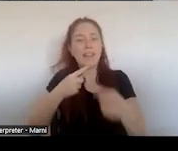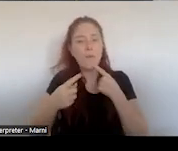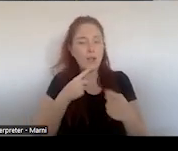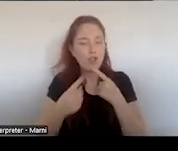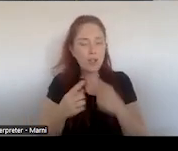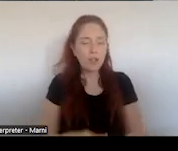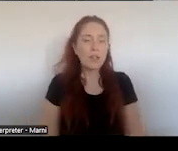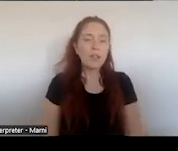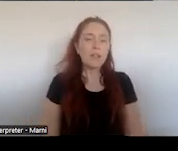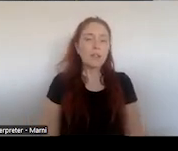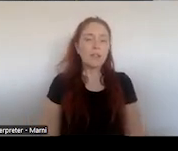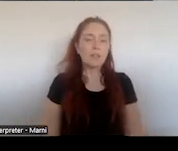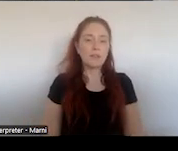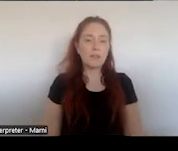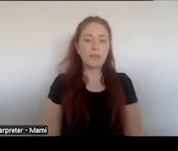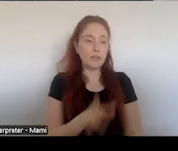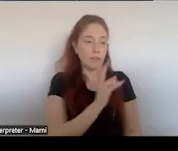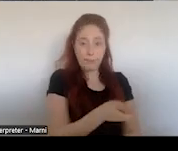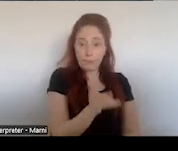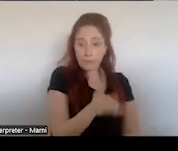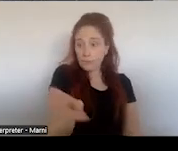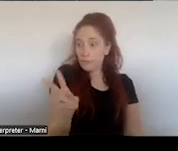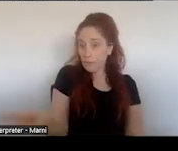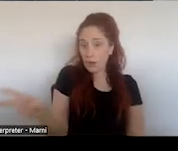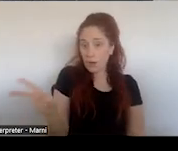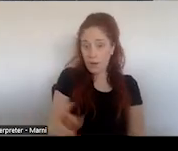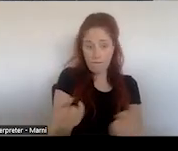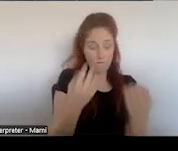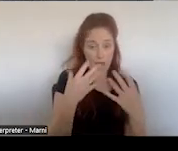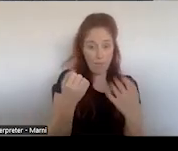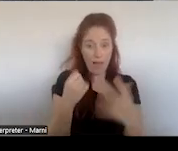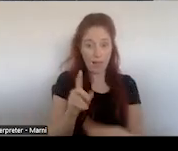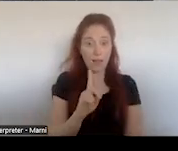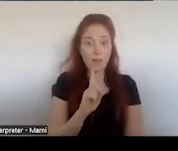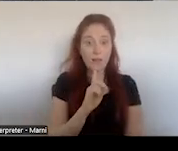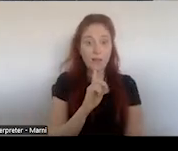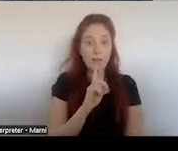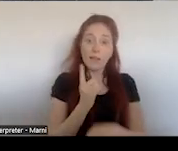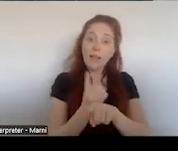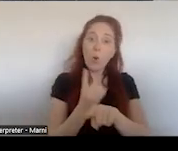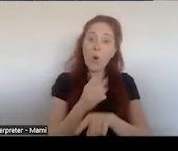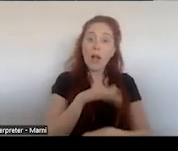But actually what we heard in the discussion was not around what the priorities are,